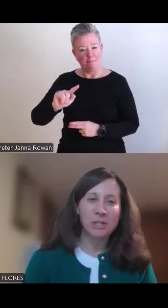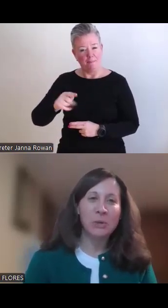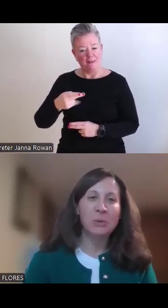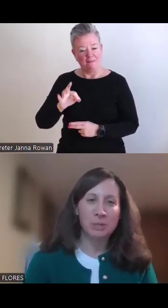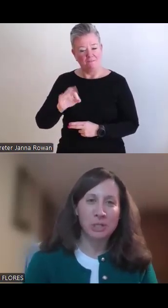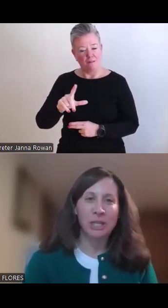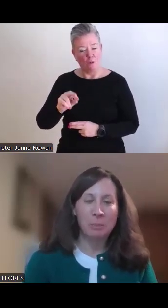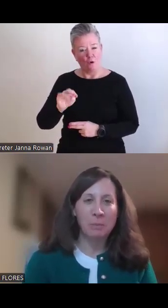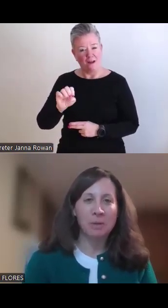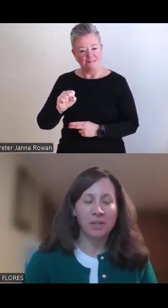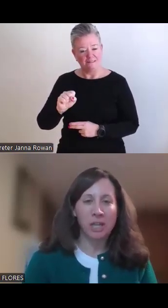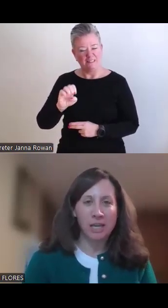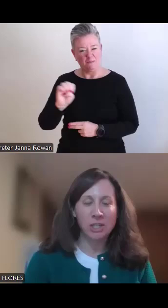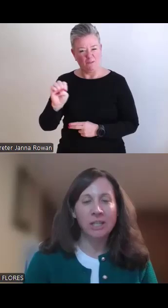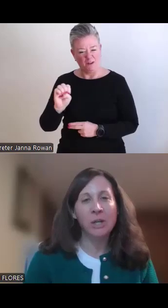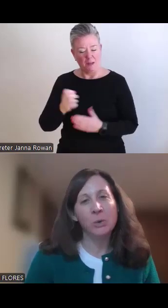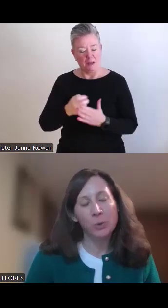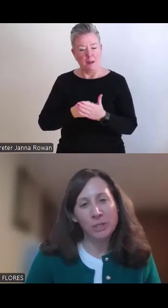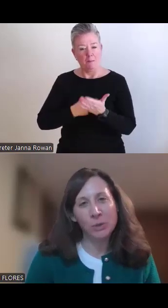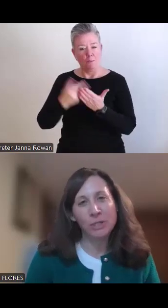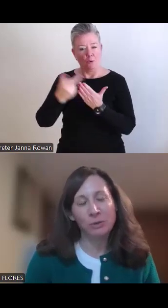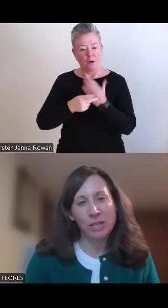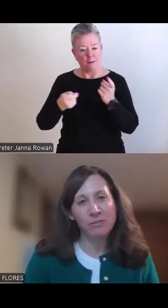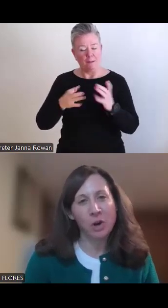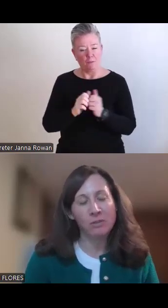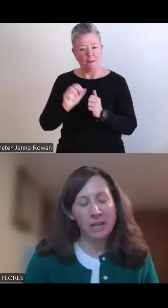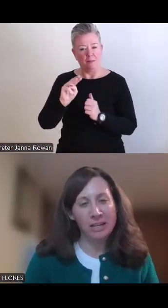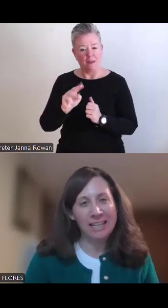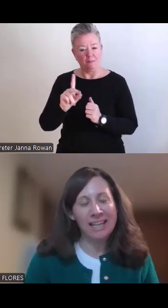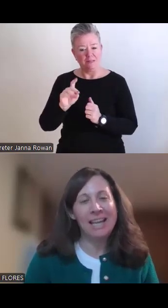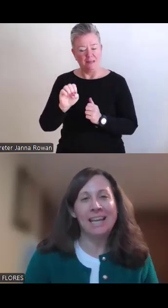manager with the Michigan Department of Education Resource for Deaf/Hard of Hearing,